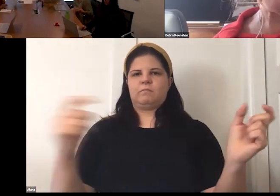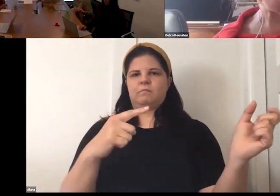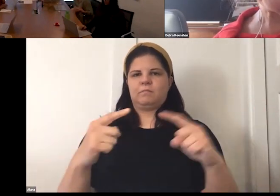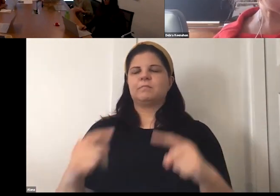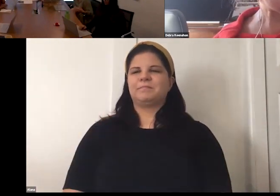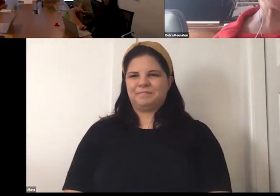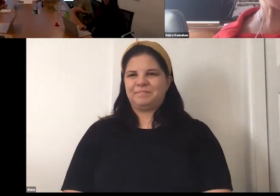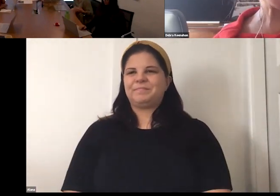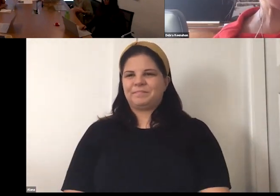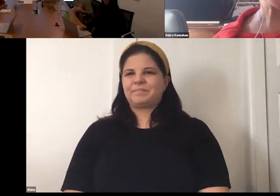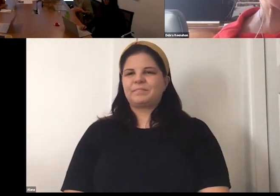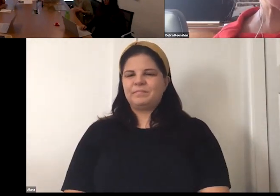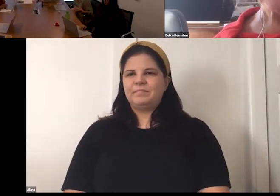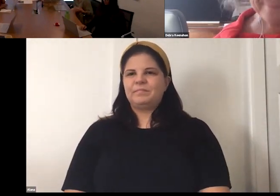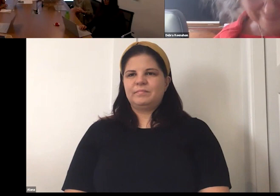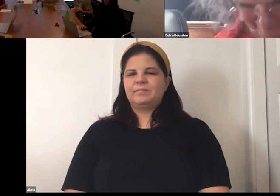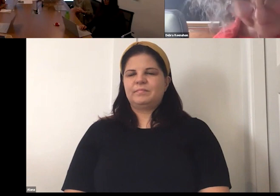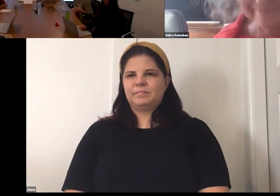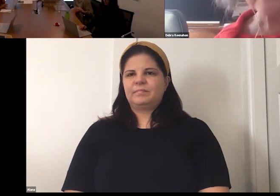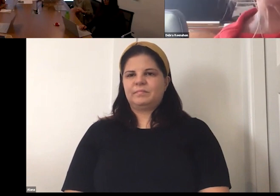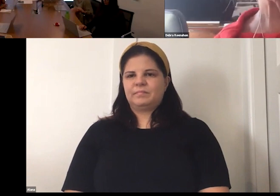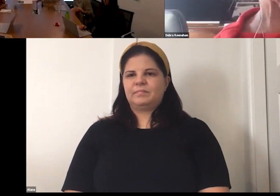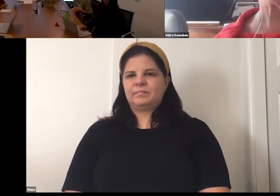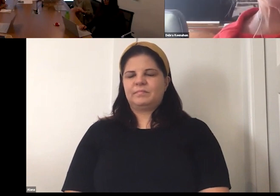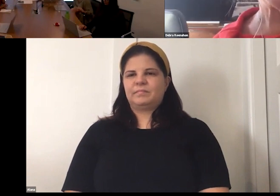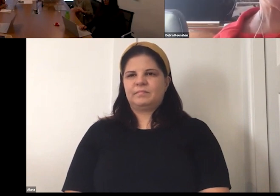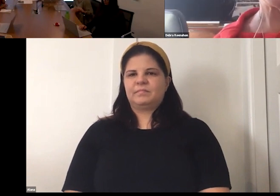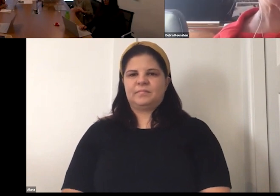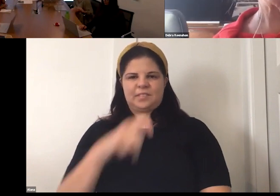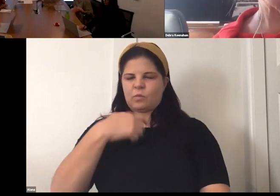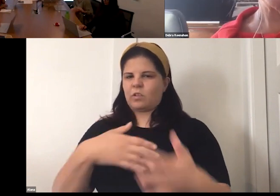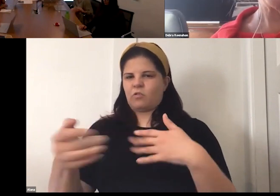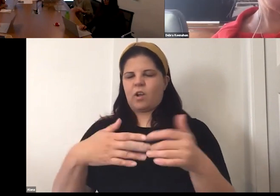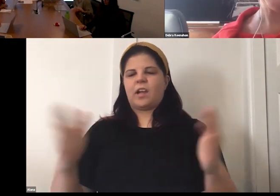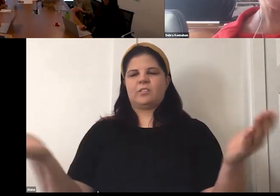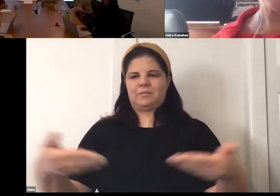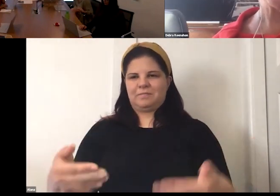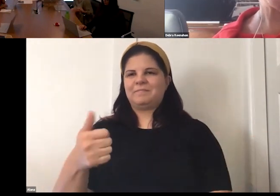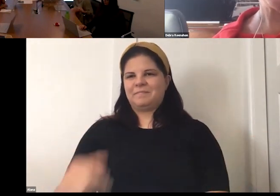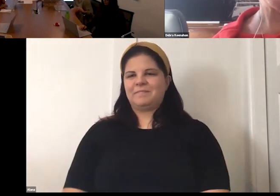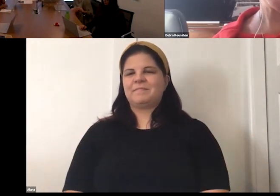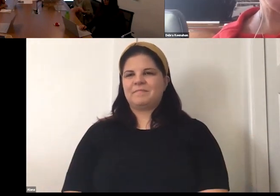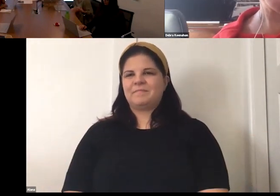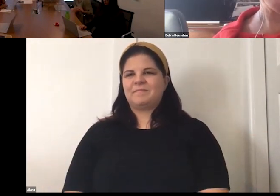details or vice versa", and we'll get you together. We just can't do it...